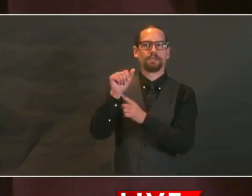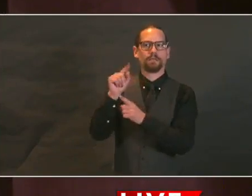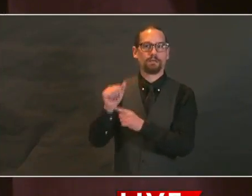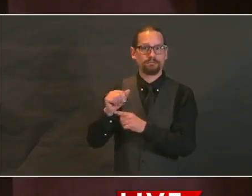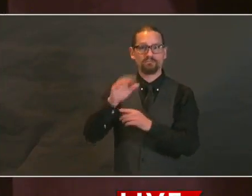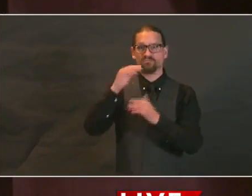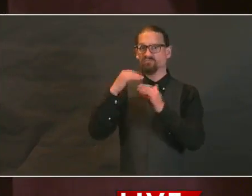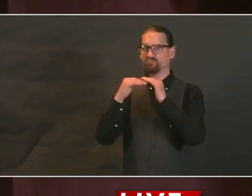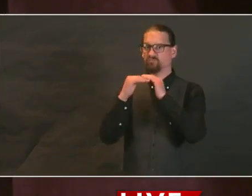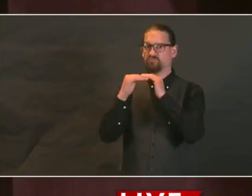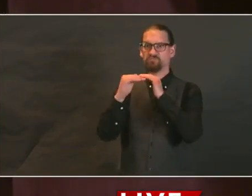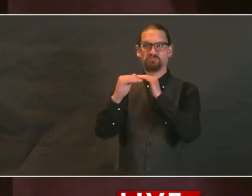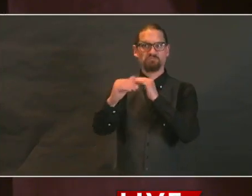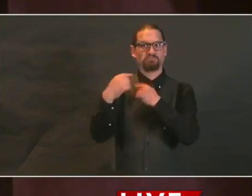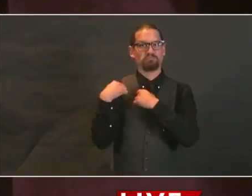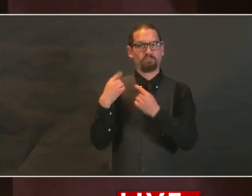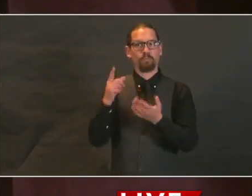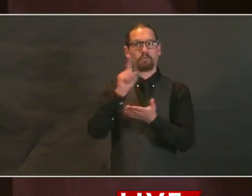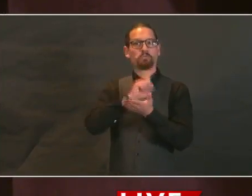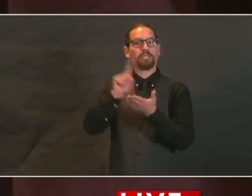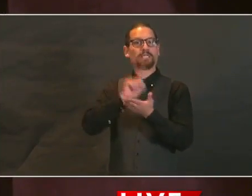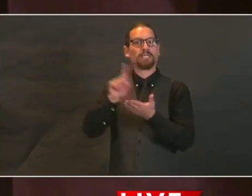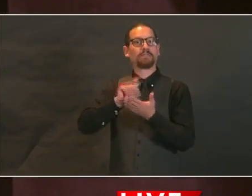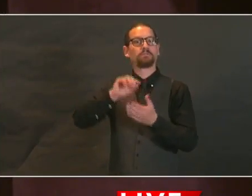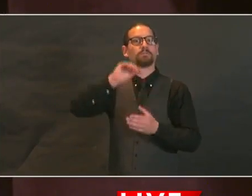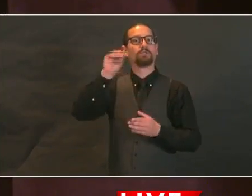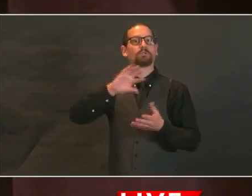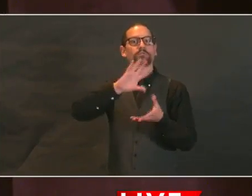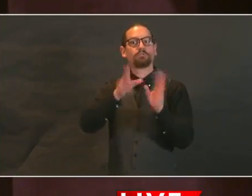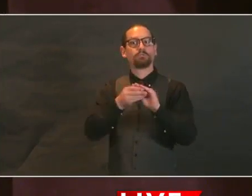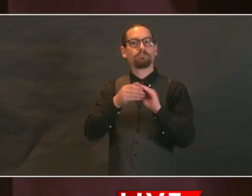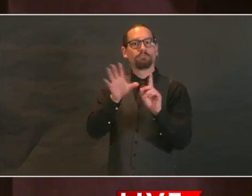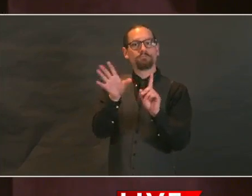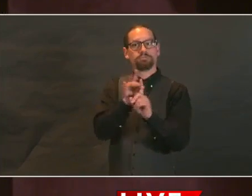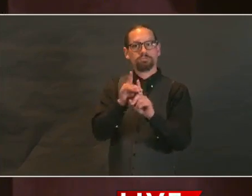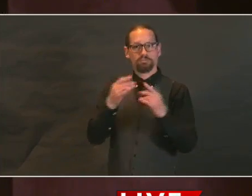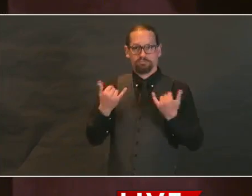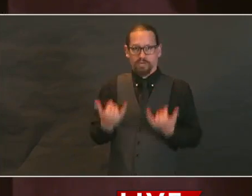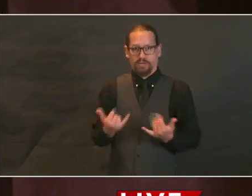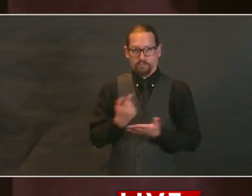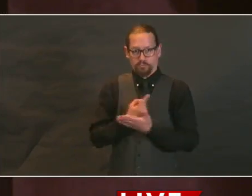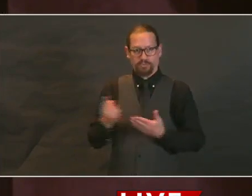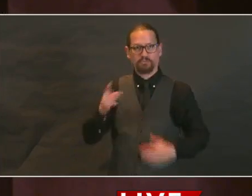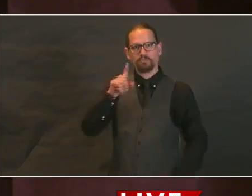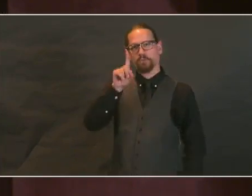POPULATION. SO AS WE ALWAYS TURNING TO OUR DATA. WE ARE STILL IN A STABLE PLACE AND